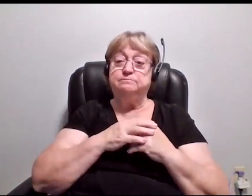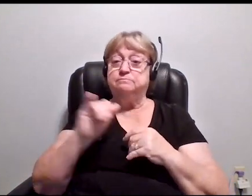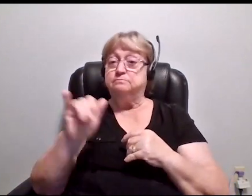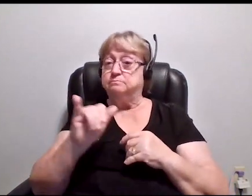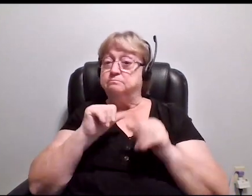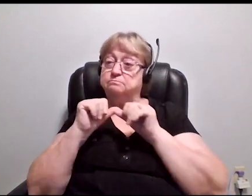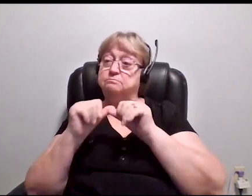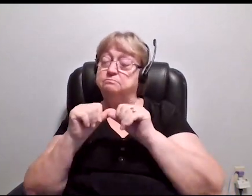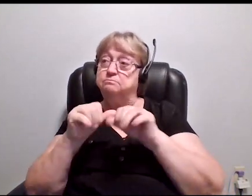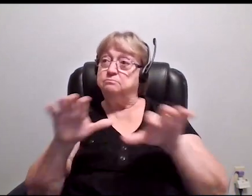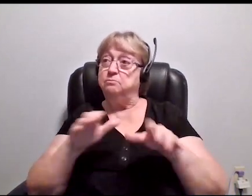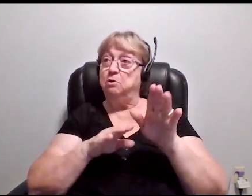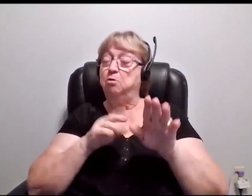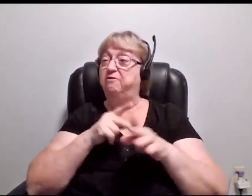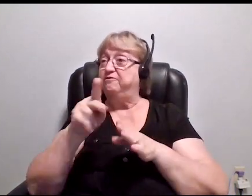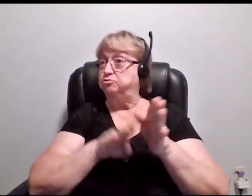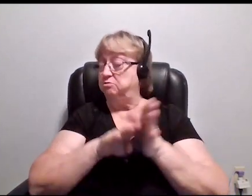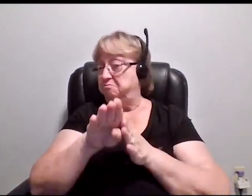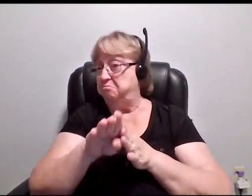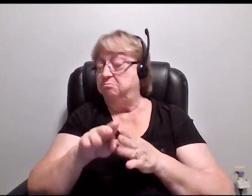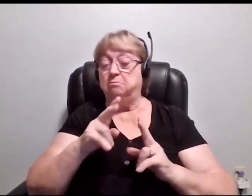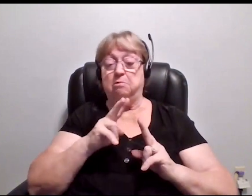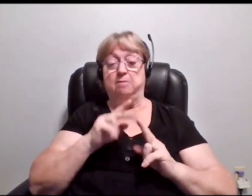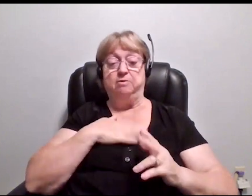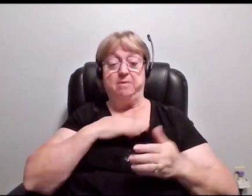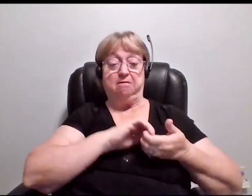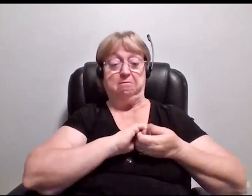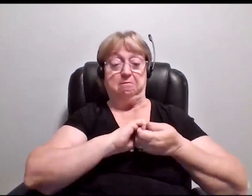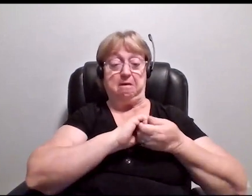to do professional development. A couple of my collaborators and I at Michigan State